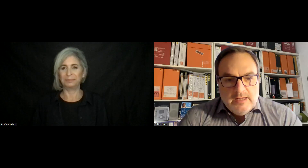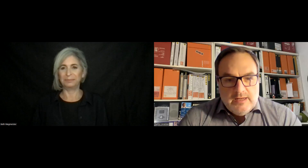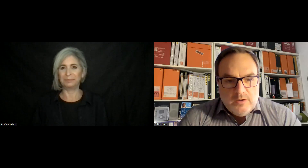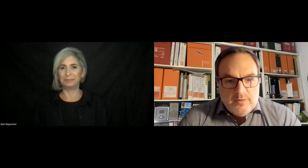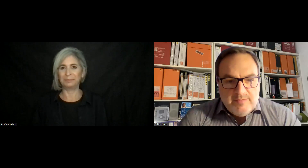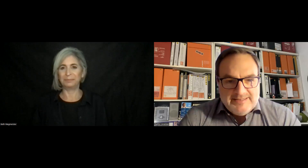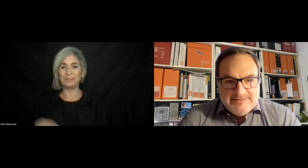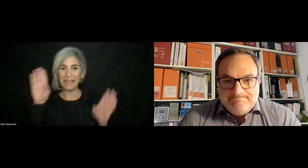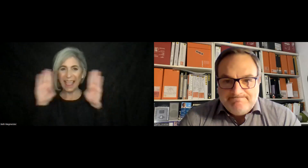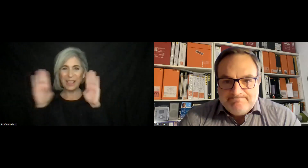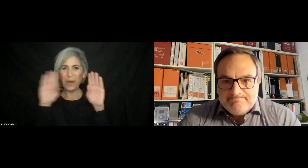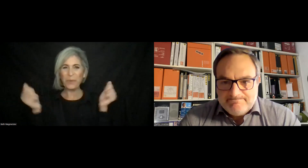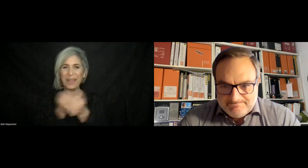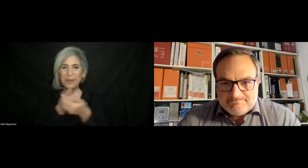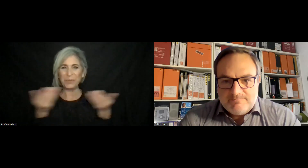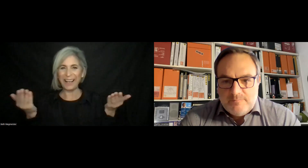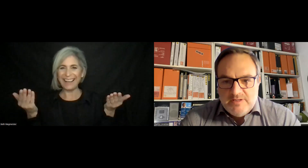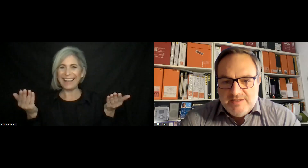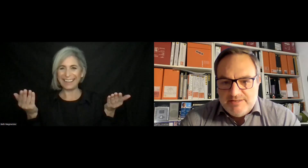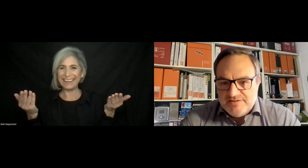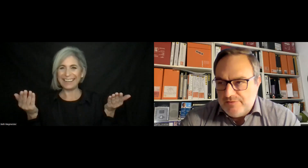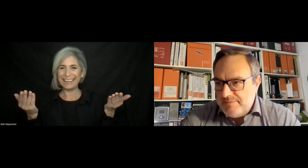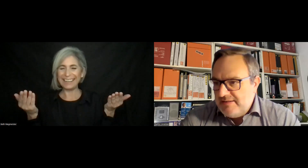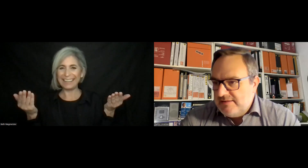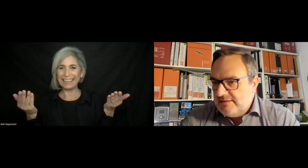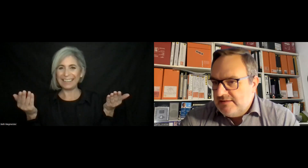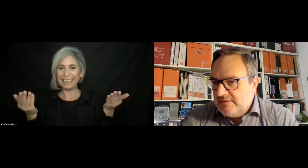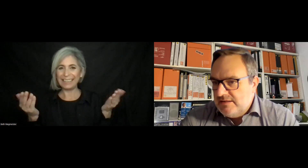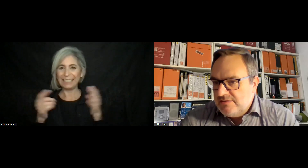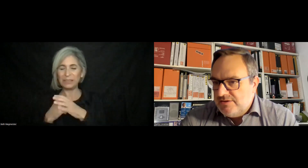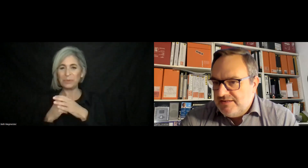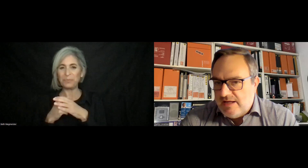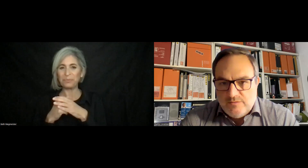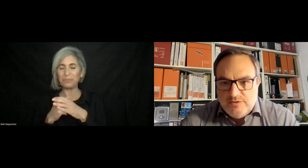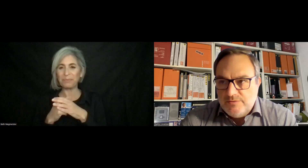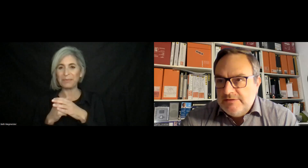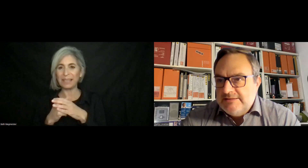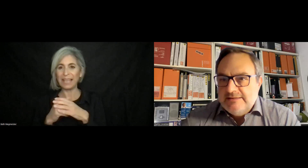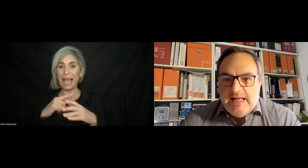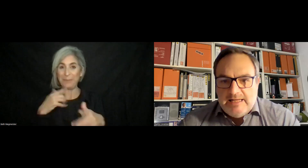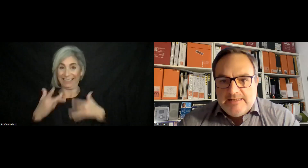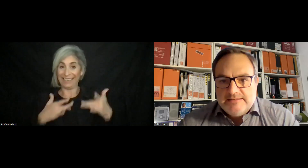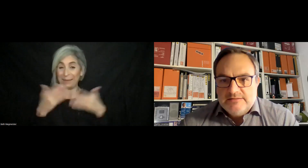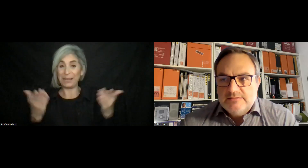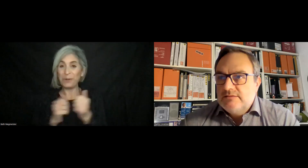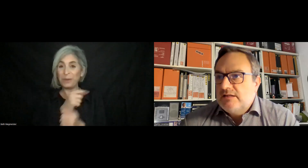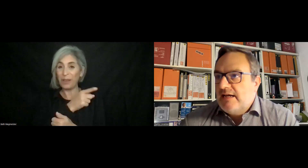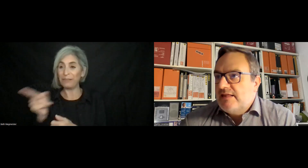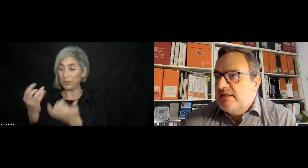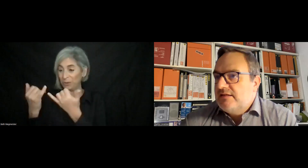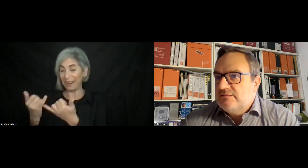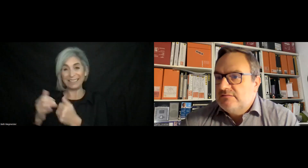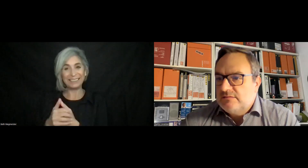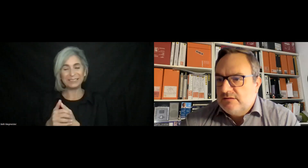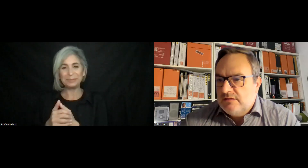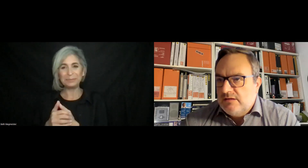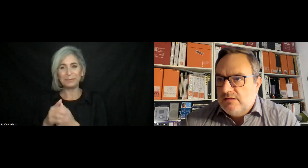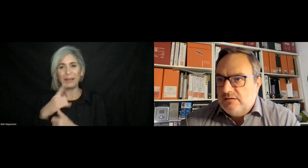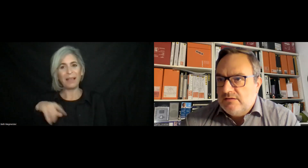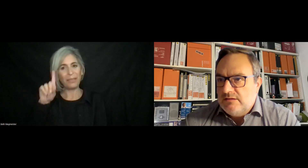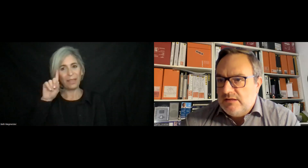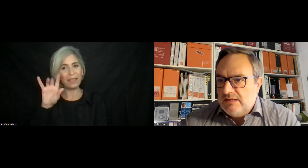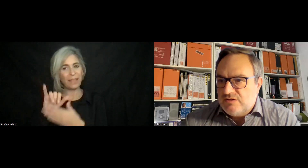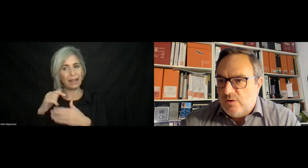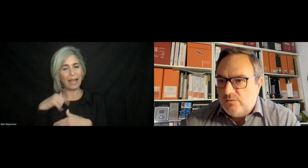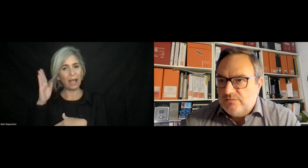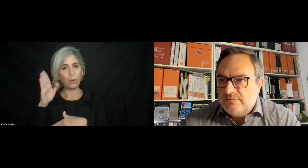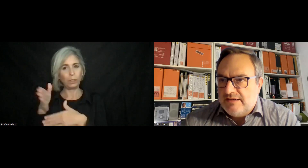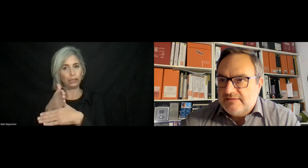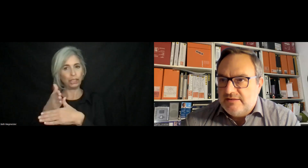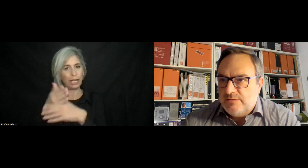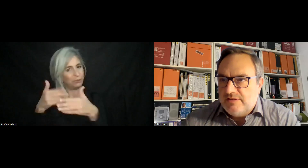Hello, everybody. It is a pleasure to spend this time with you. And I think let's go directly with